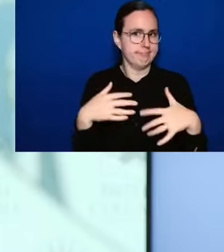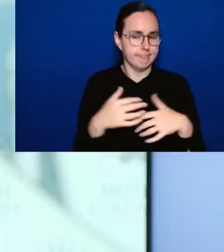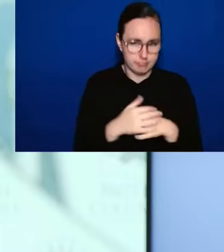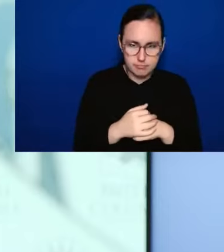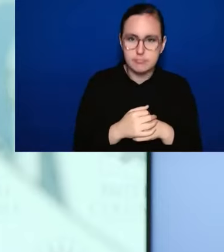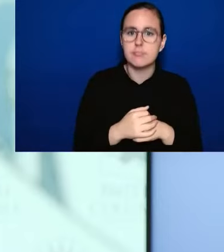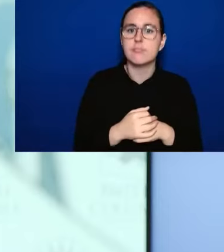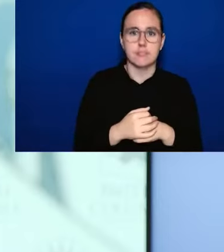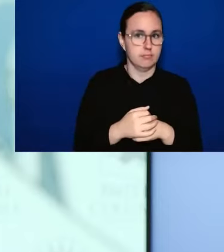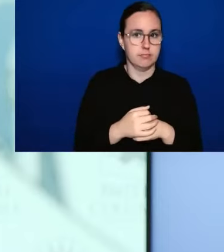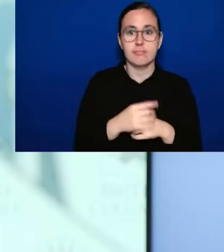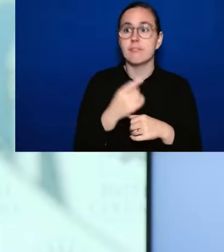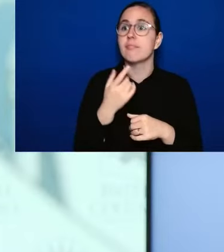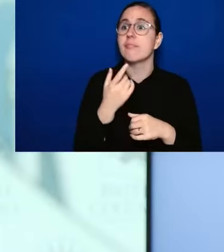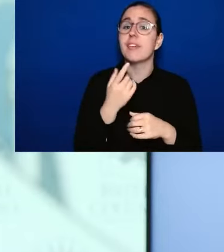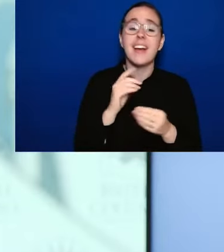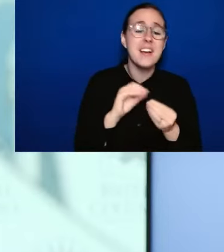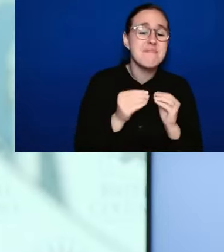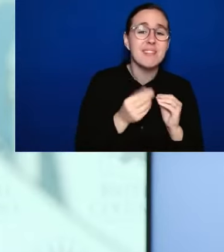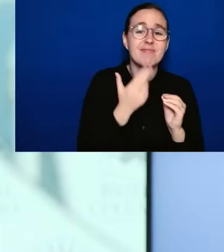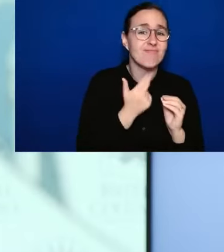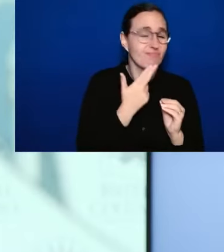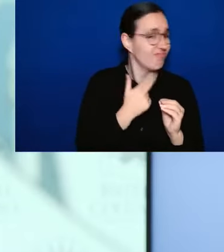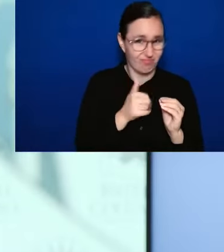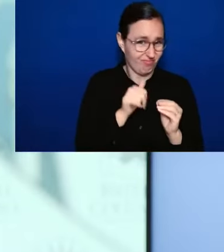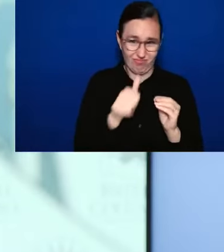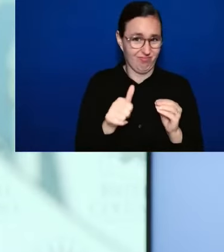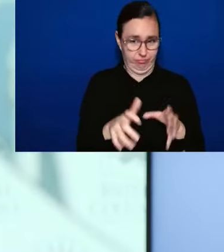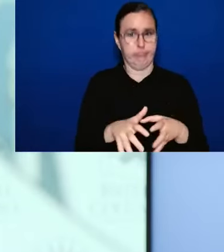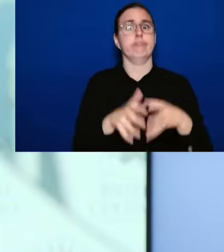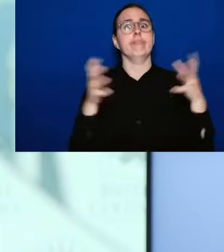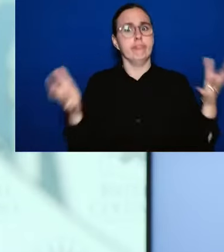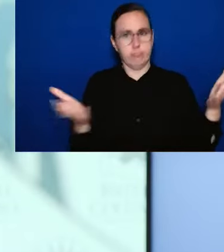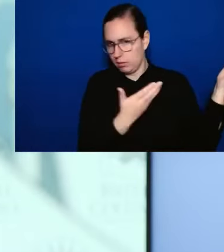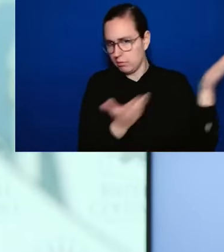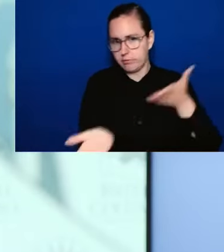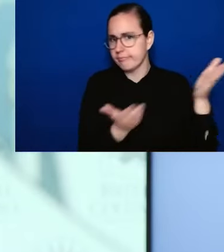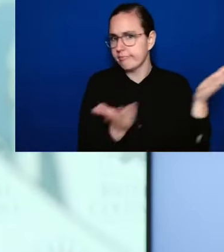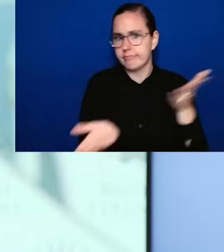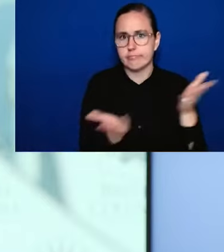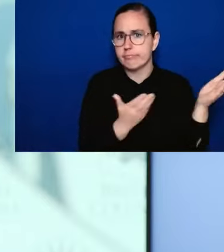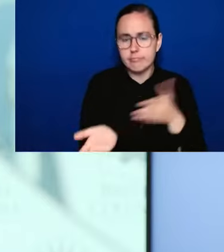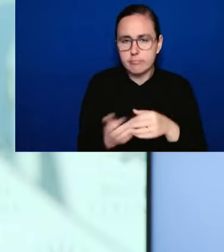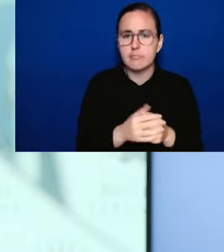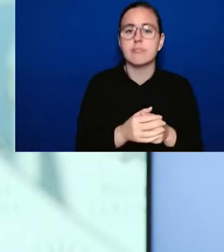circumstances of this fall now with the need to prepare. For